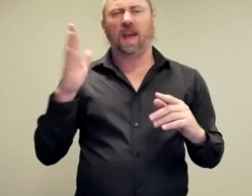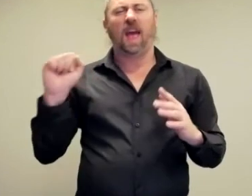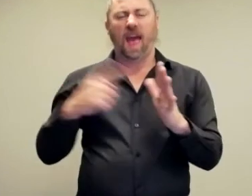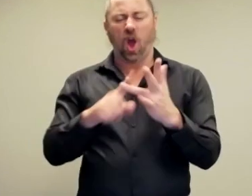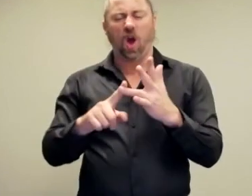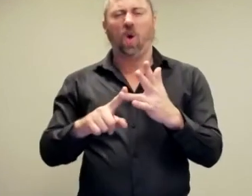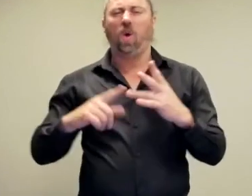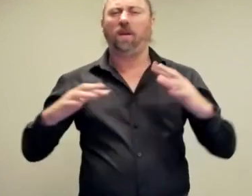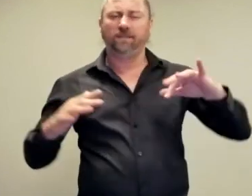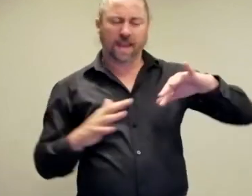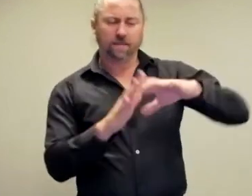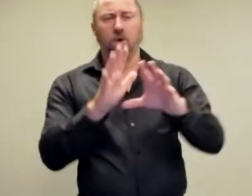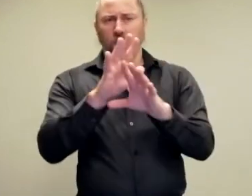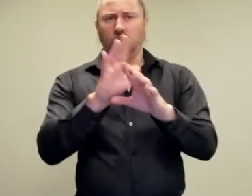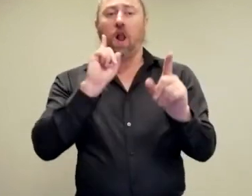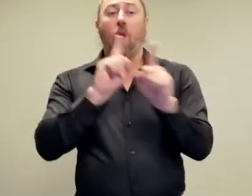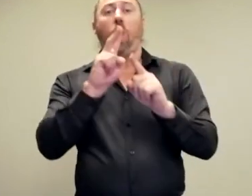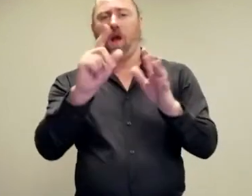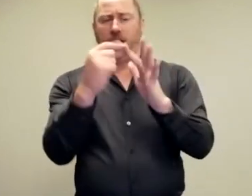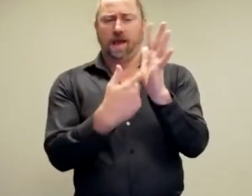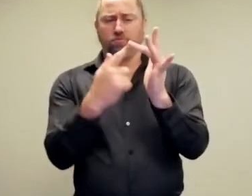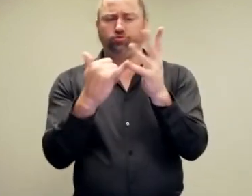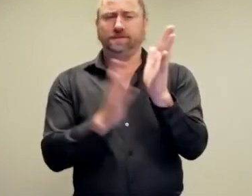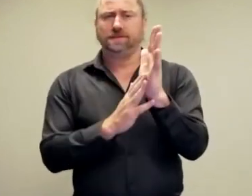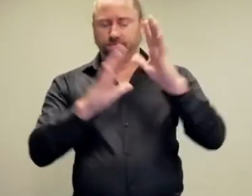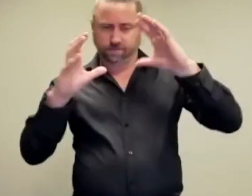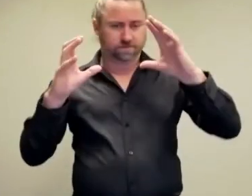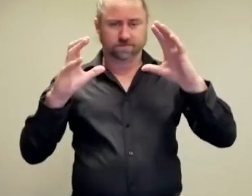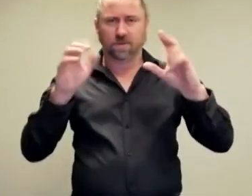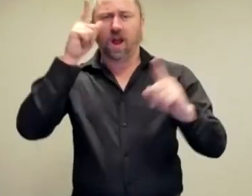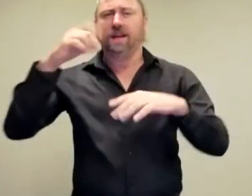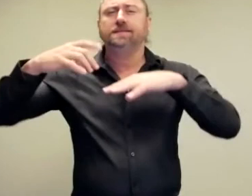figure pulls coloured thread from its womb, perhaps to create coloured copies of itself